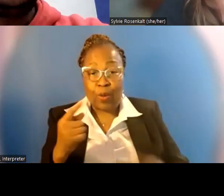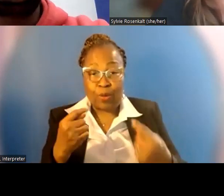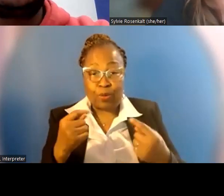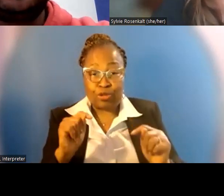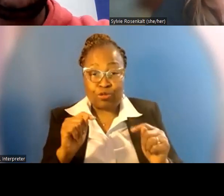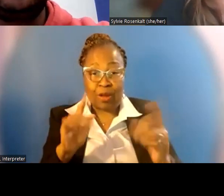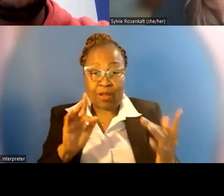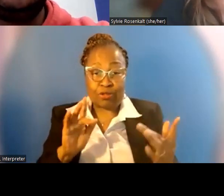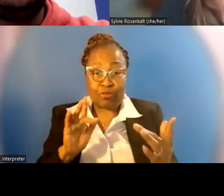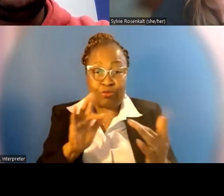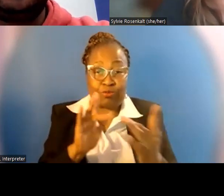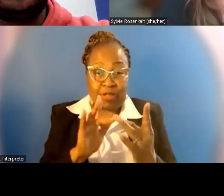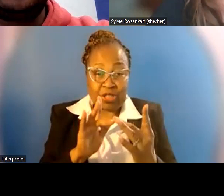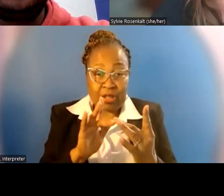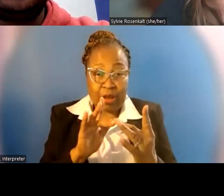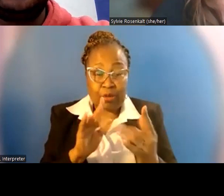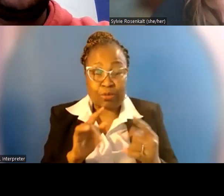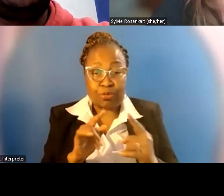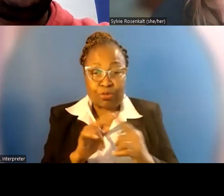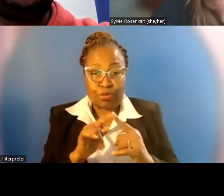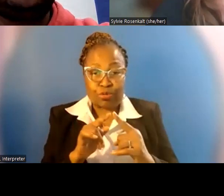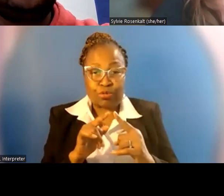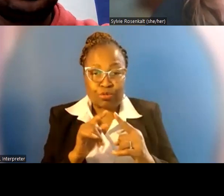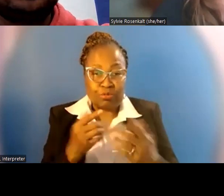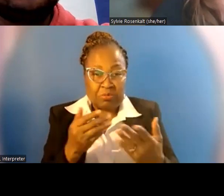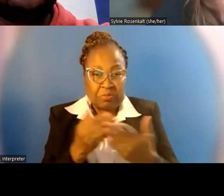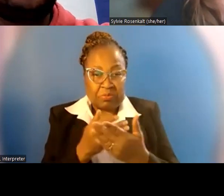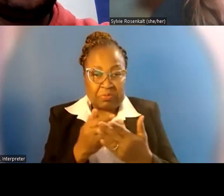to incoming students who were coming to campus